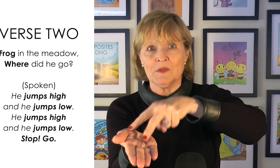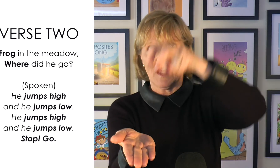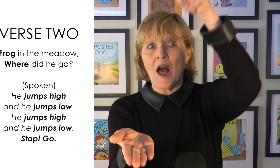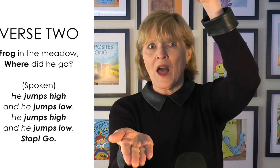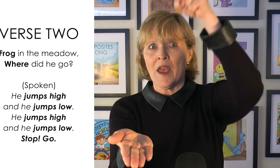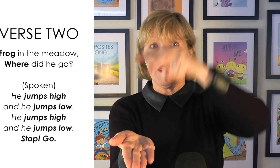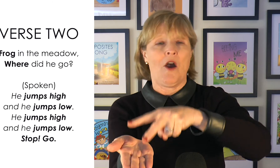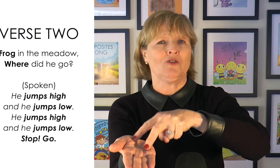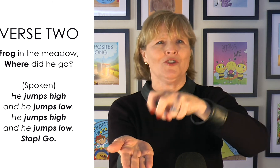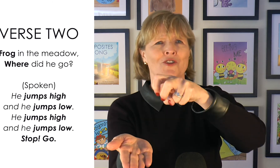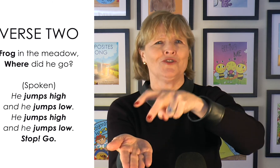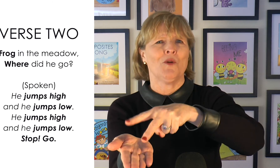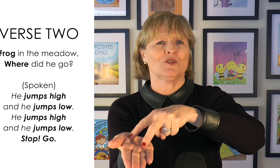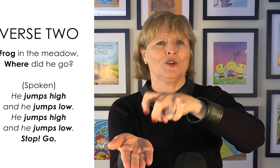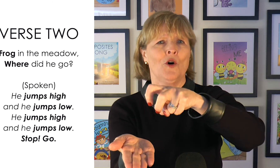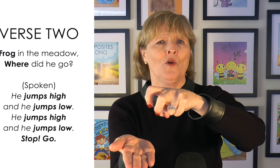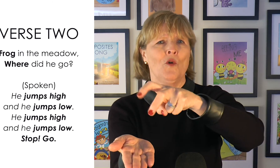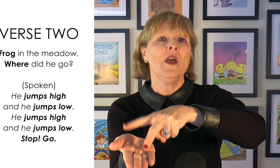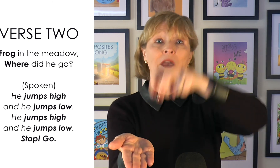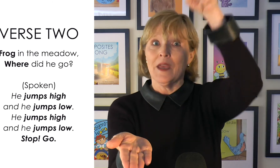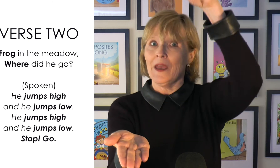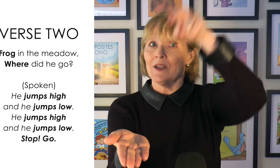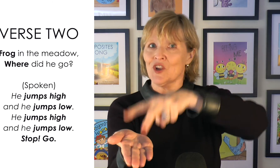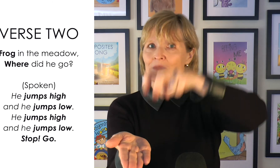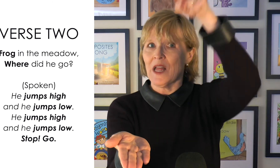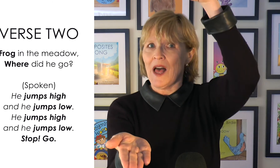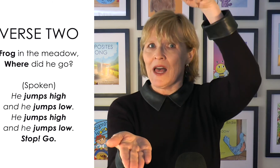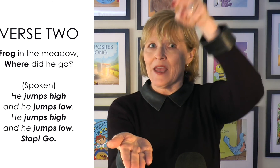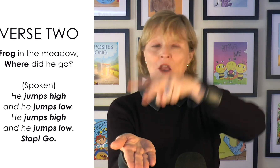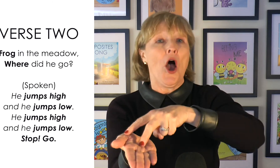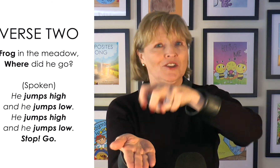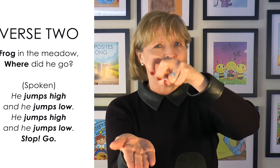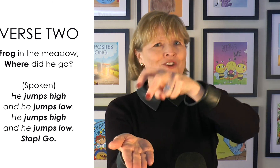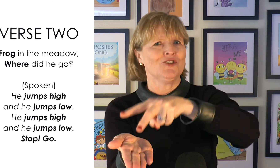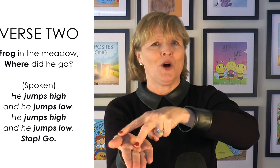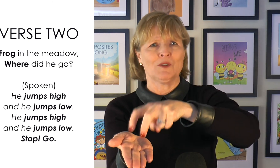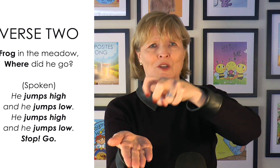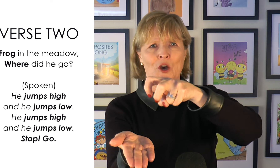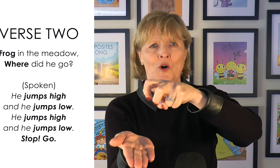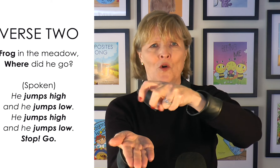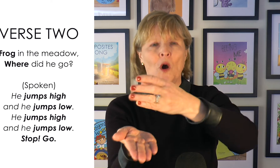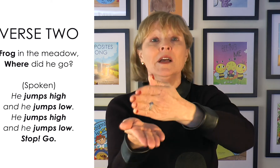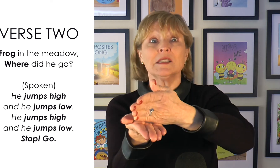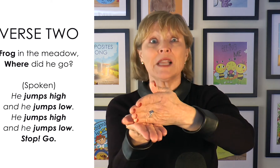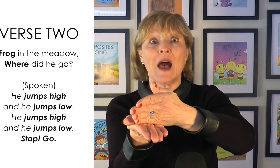He JUMPS HIGH and he JUMPS LOW.